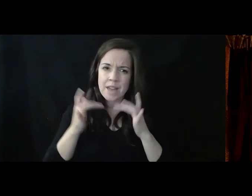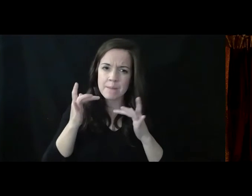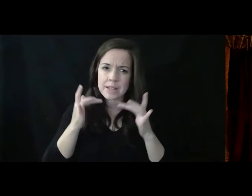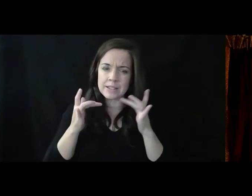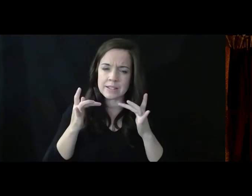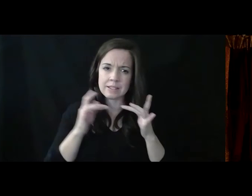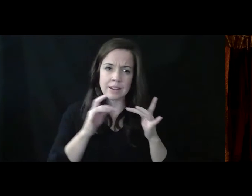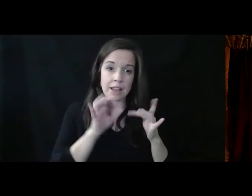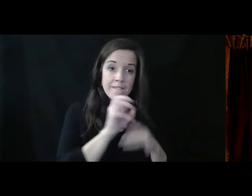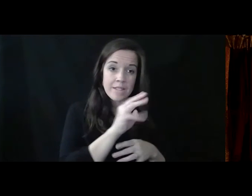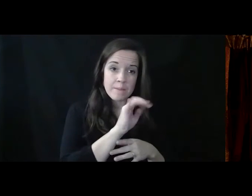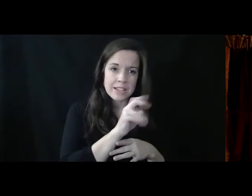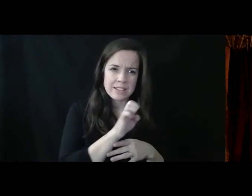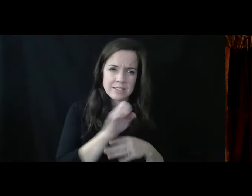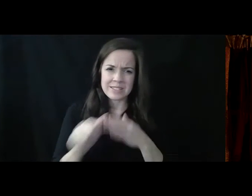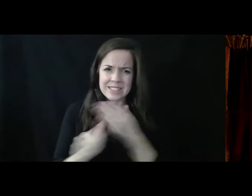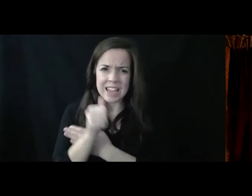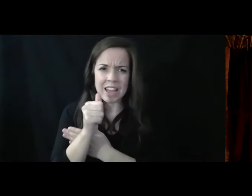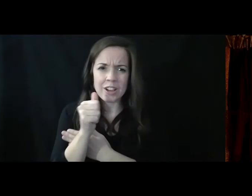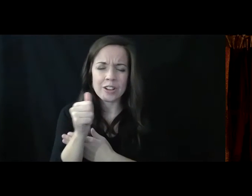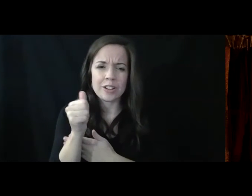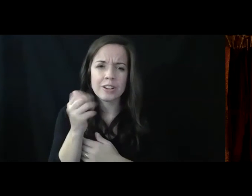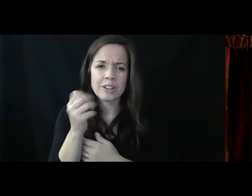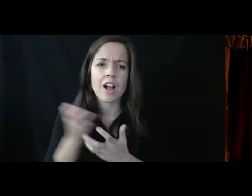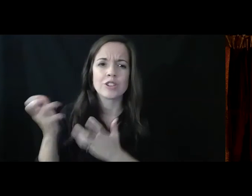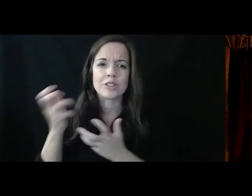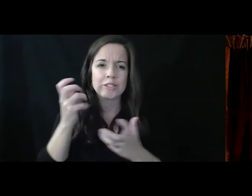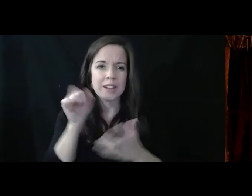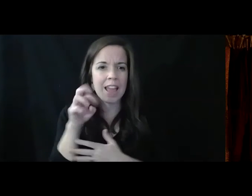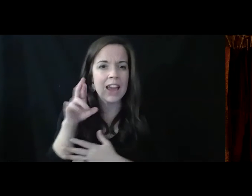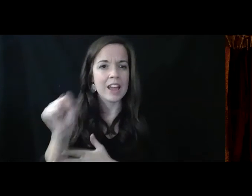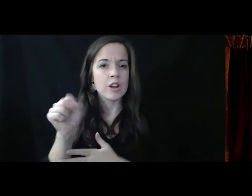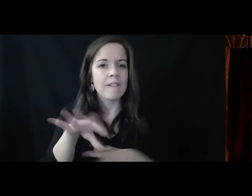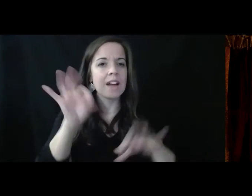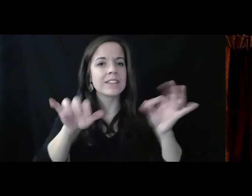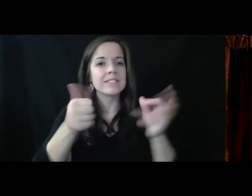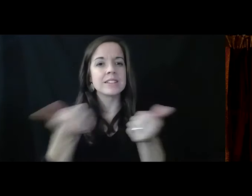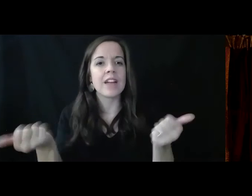Dare: hunger for errors, find another place to stick a man inside.